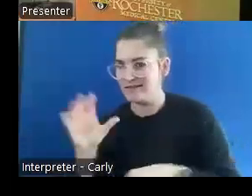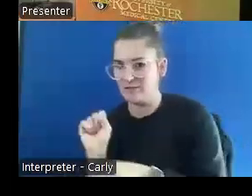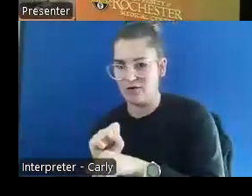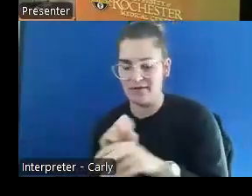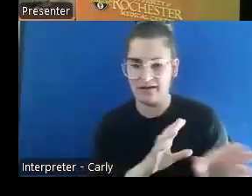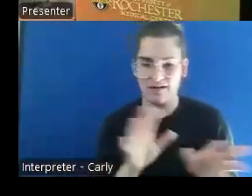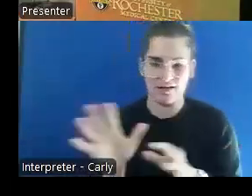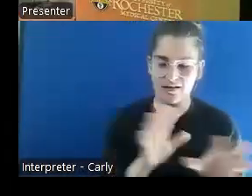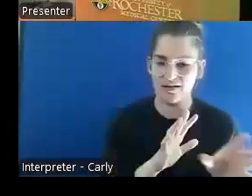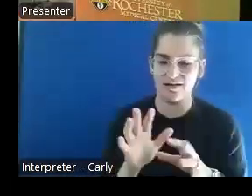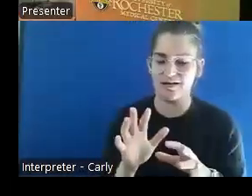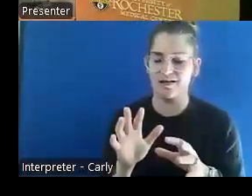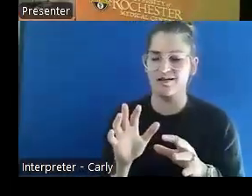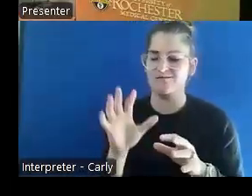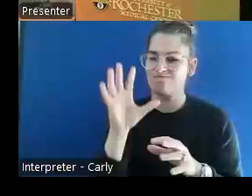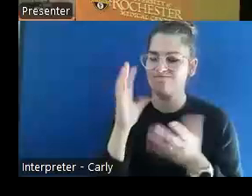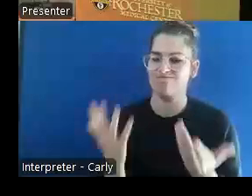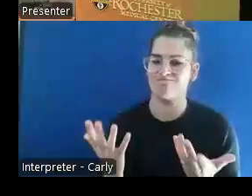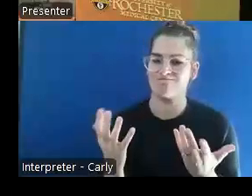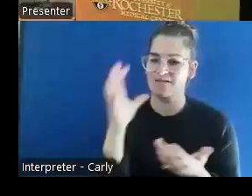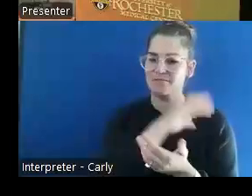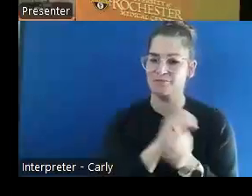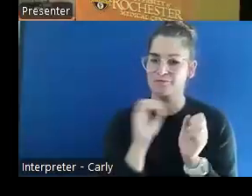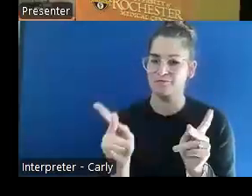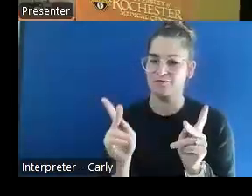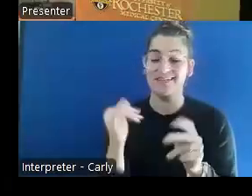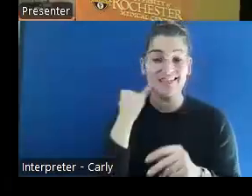and it was a real missed opportunity where had they known that that was what the patient wanted